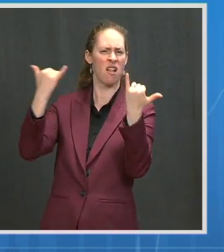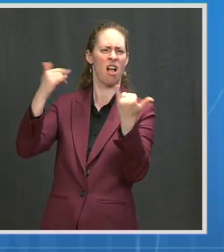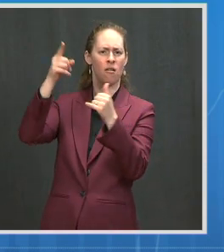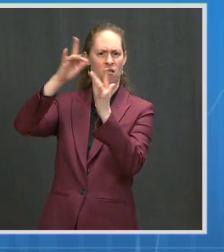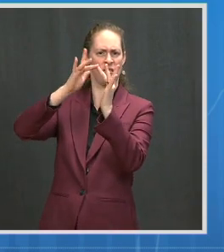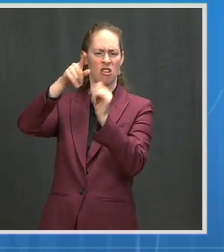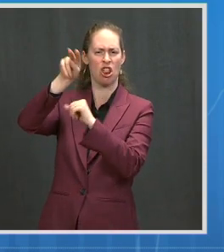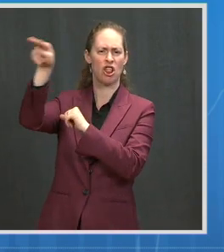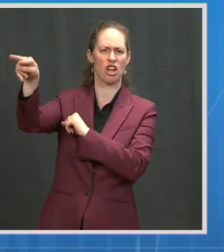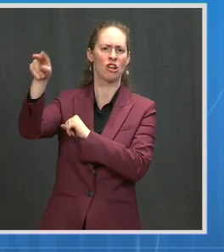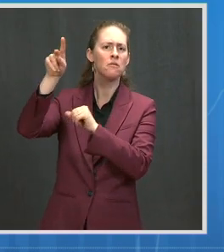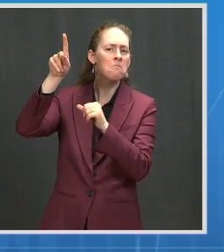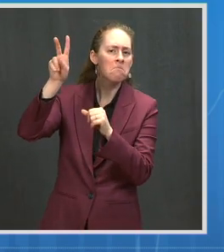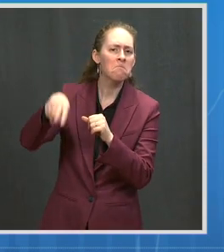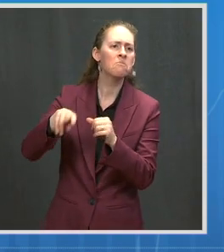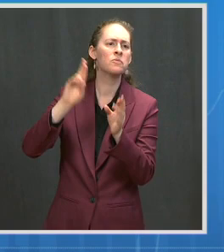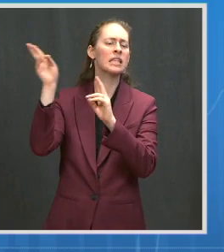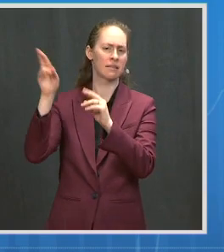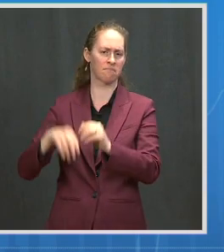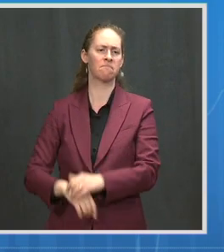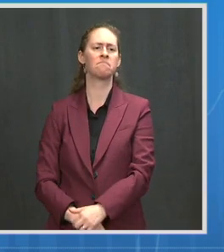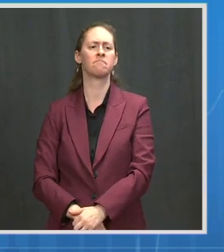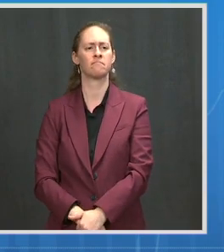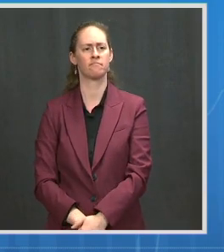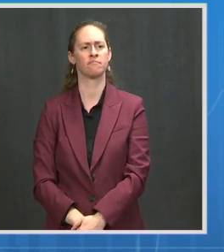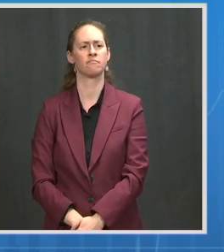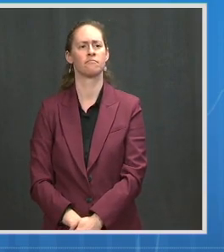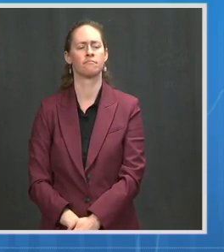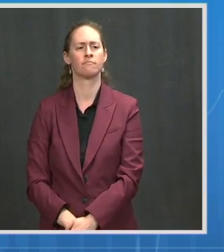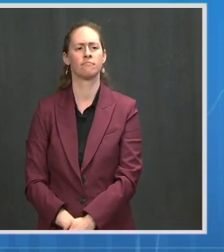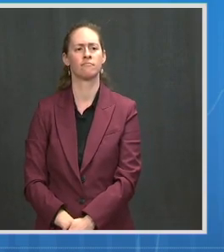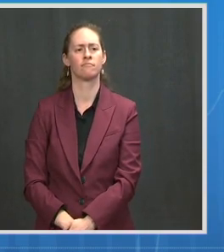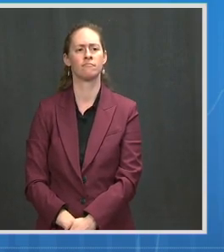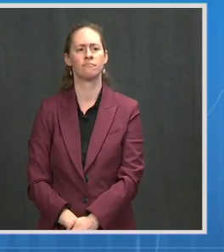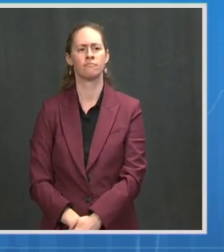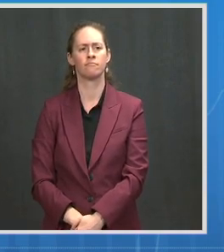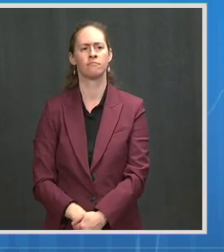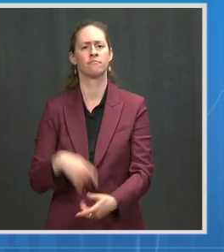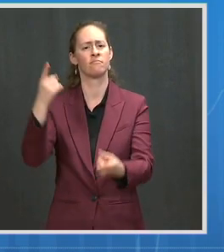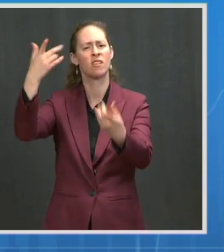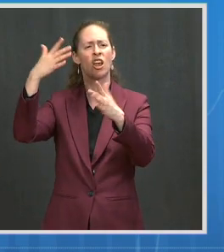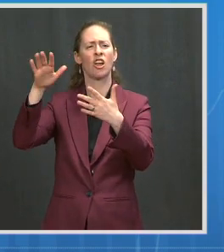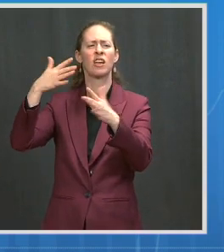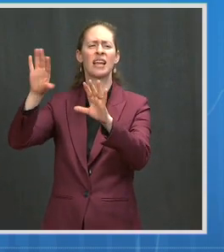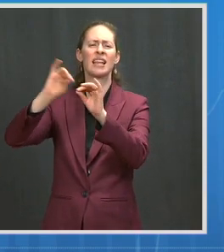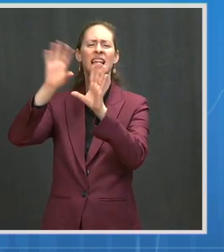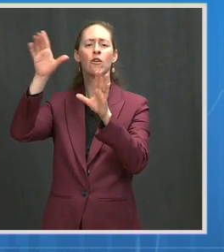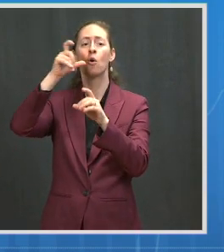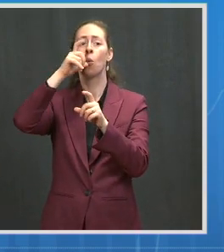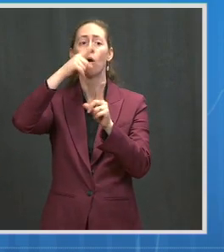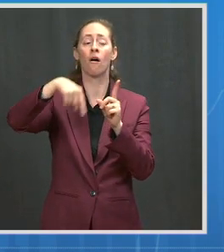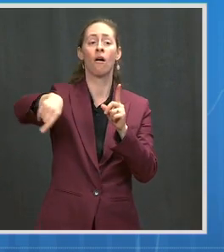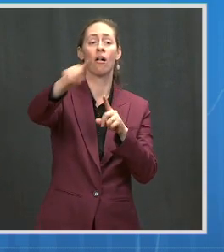to be fully vaccinated before the end of the school year. So all of our guidance for this -- this schoolyear should be unchanged.